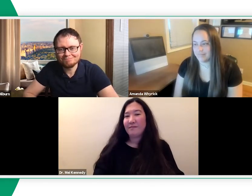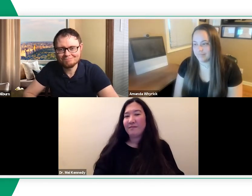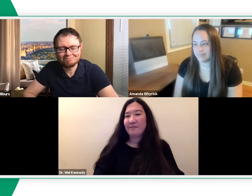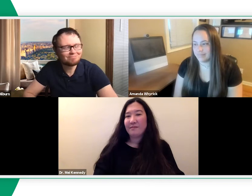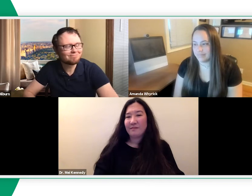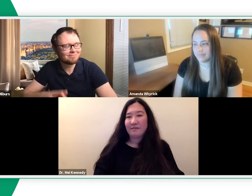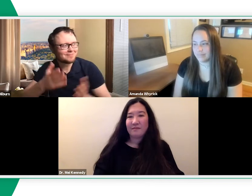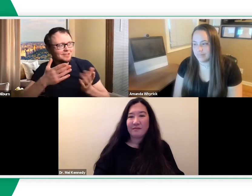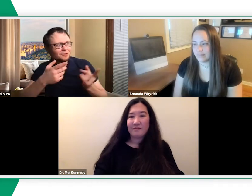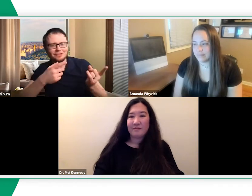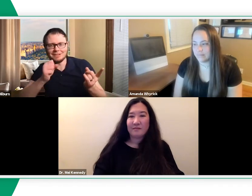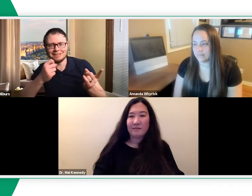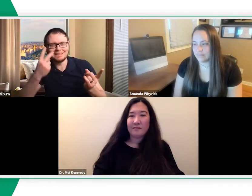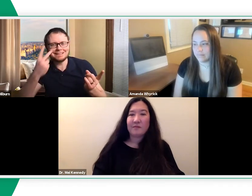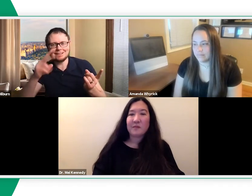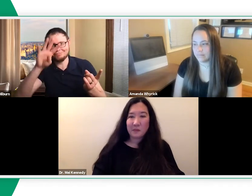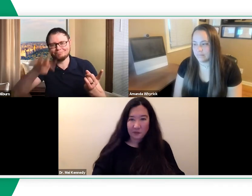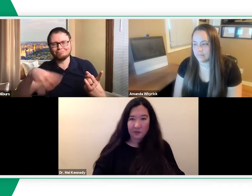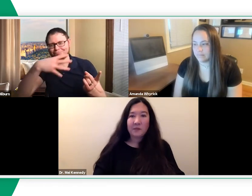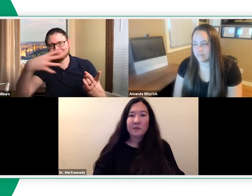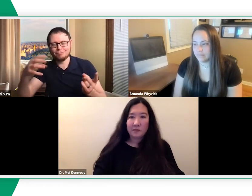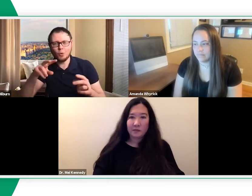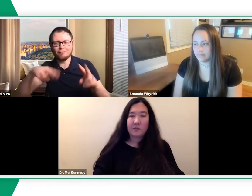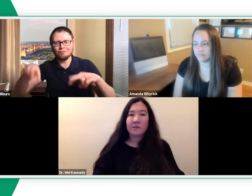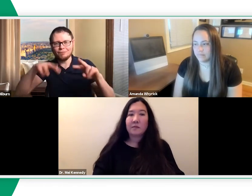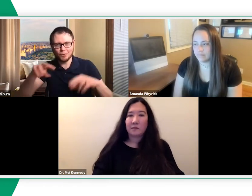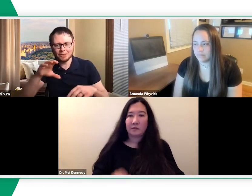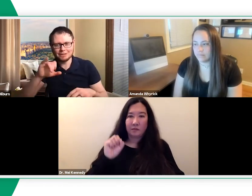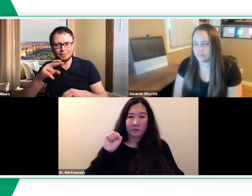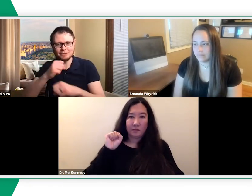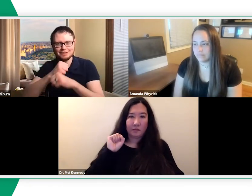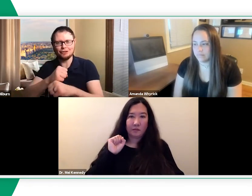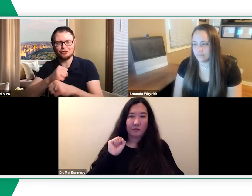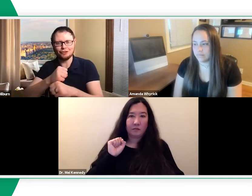on this particular project. >>BRIAN MILBURN: Right. And here you see a